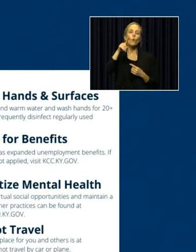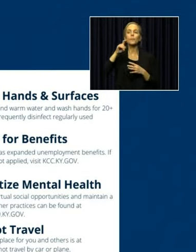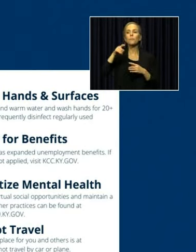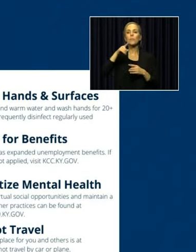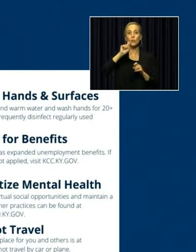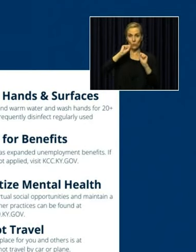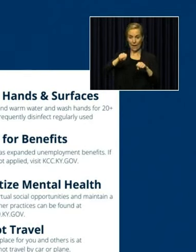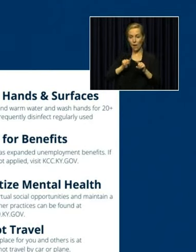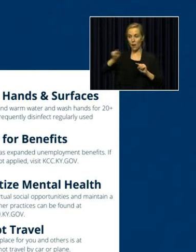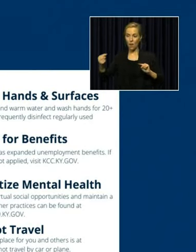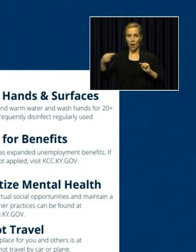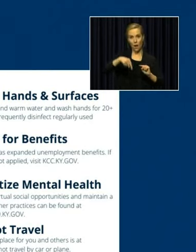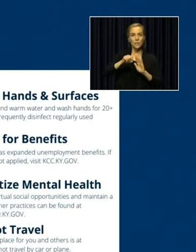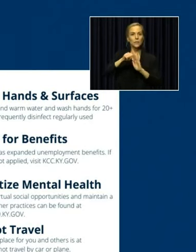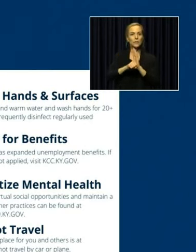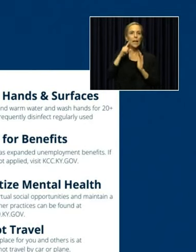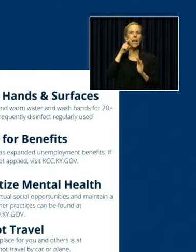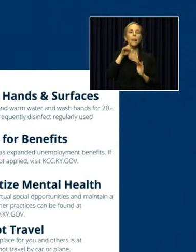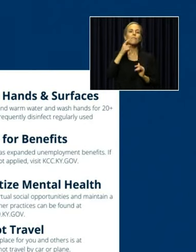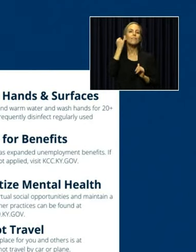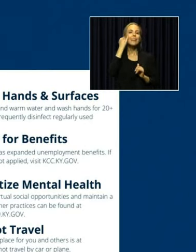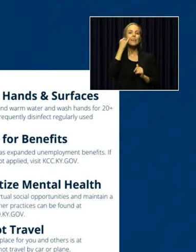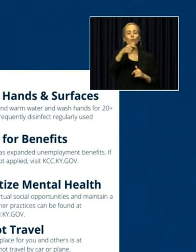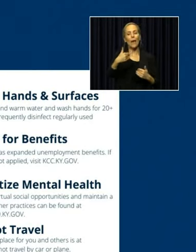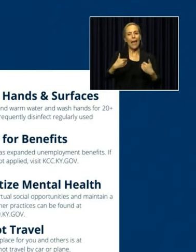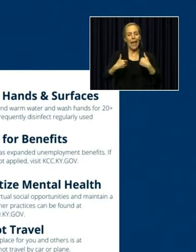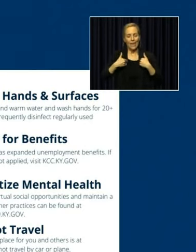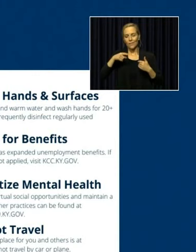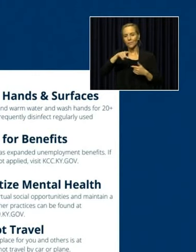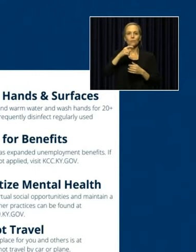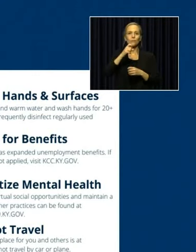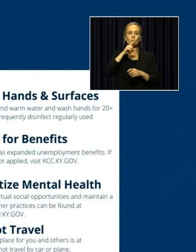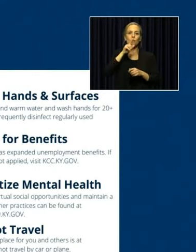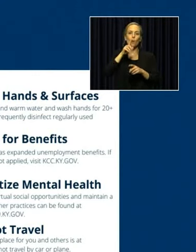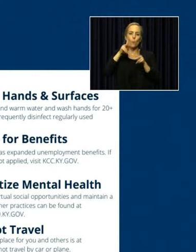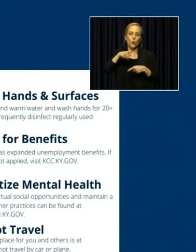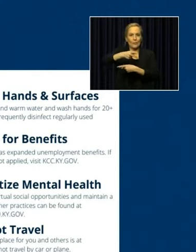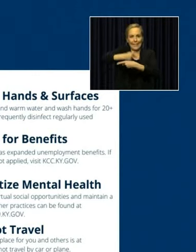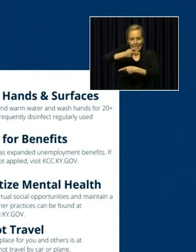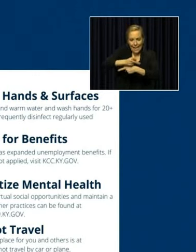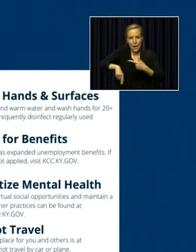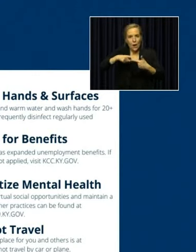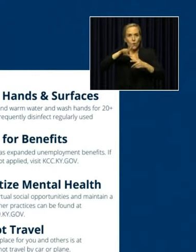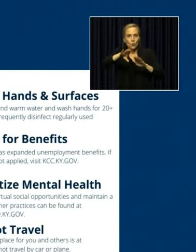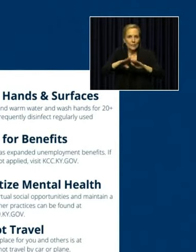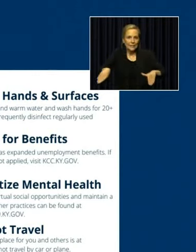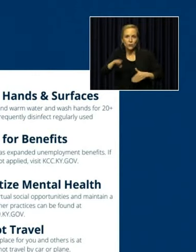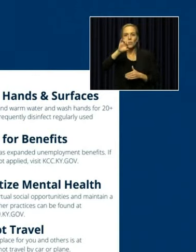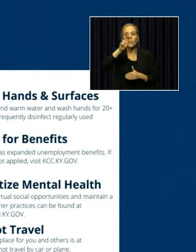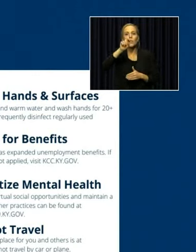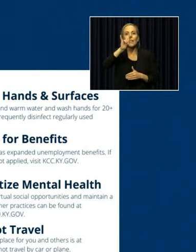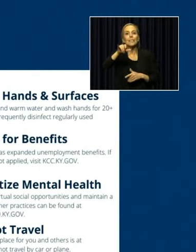HAVE MORE AND MORE AND MORE PEOPLE ENGAGED IN SOCIAL DISTANCING AND STAYING HEALTHY